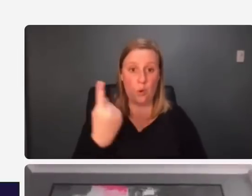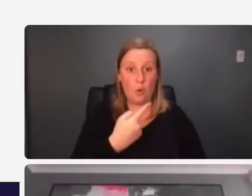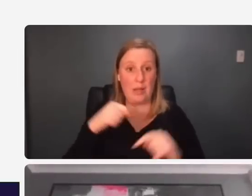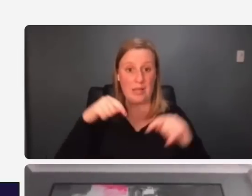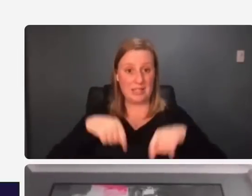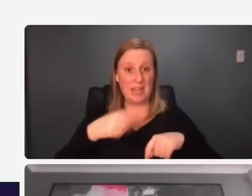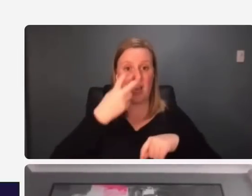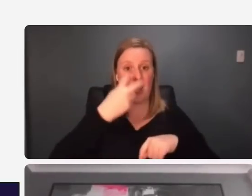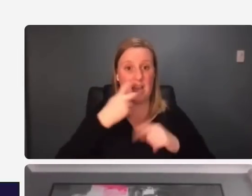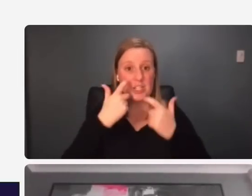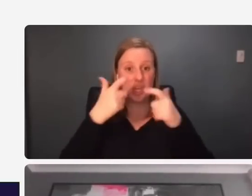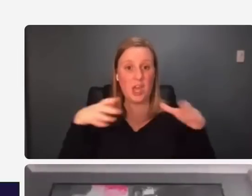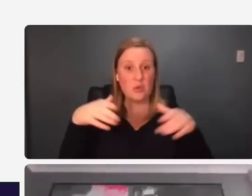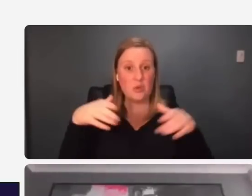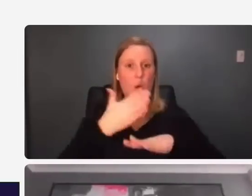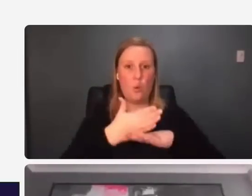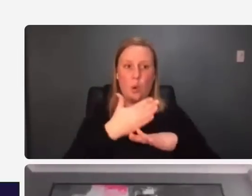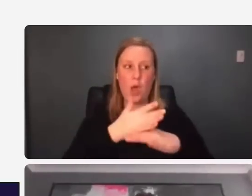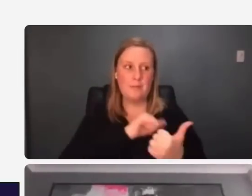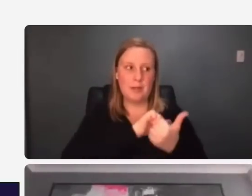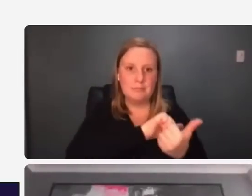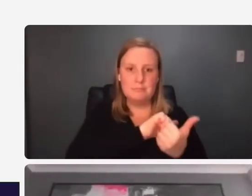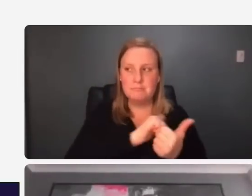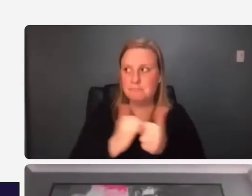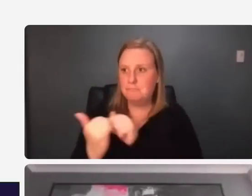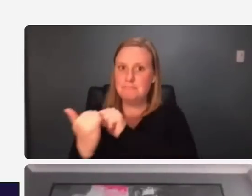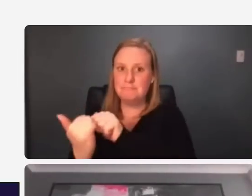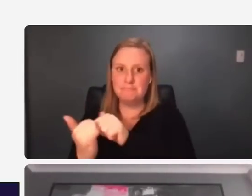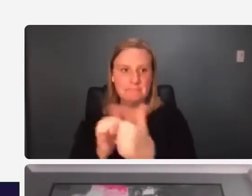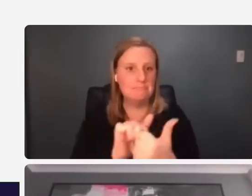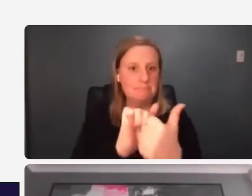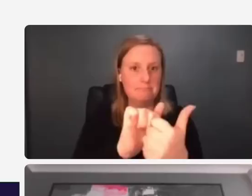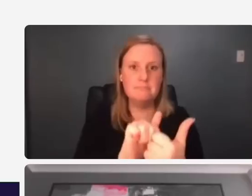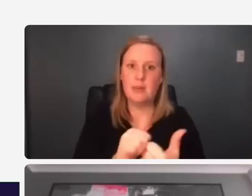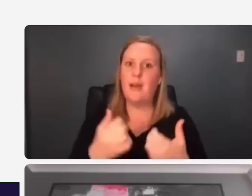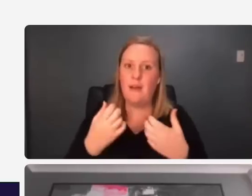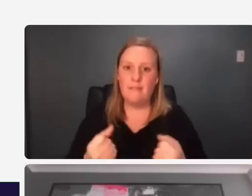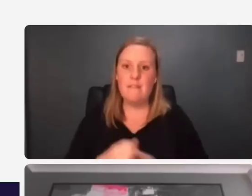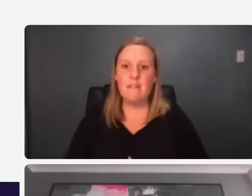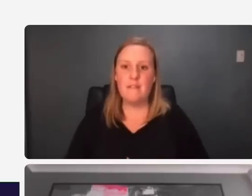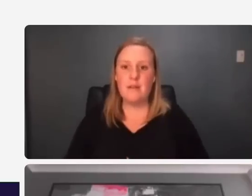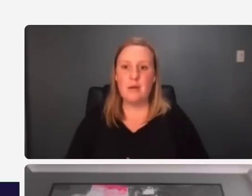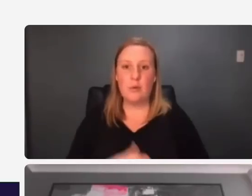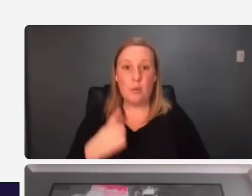really closely together so that we can lessen the burden I guess on all of you to be able to